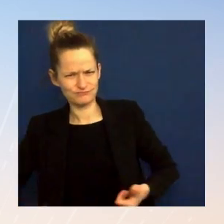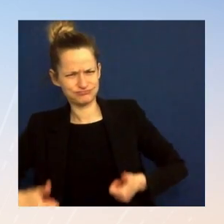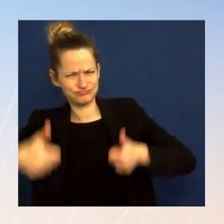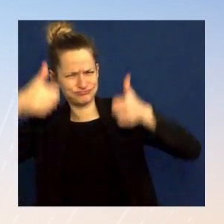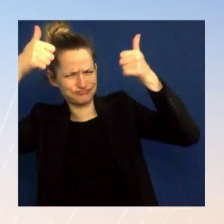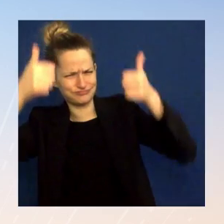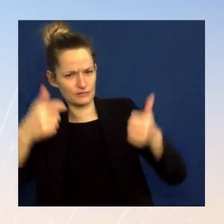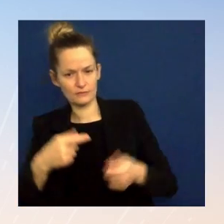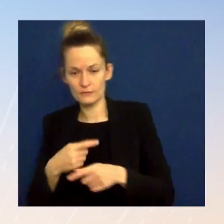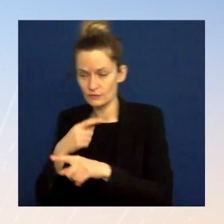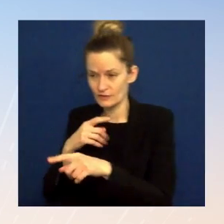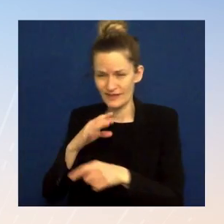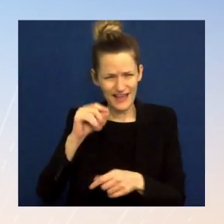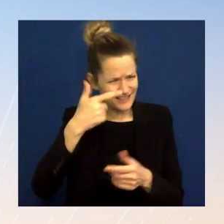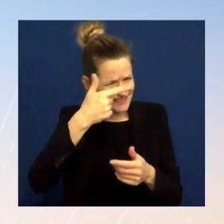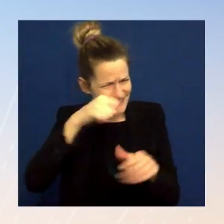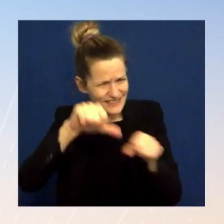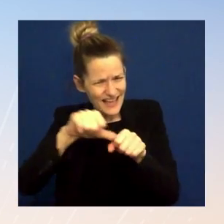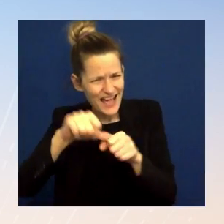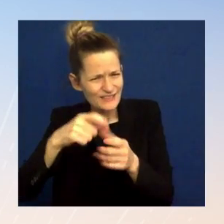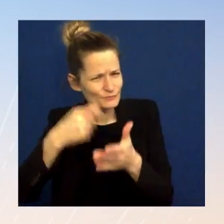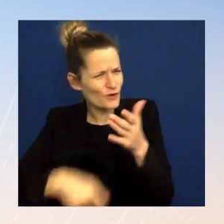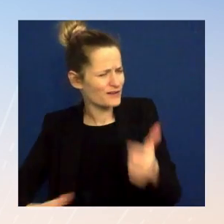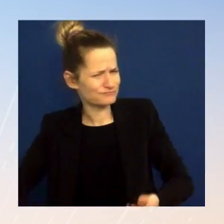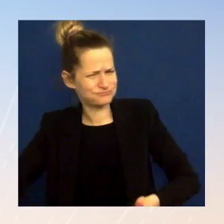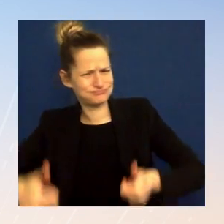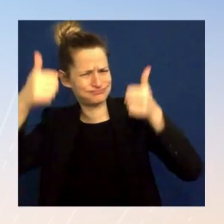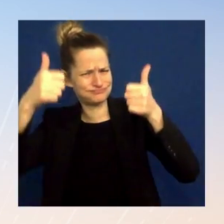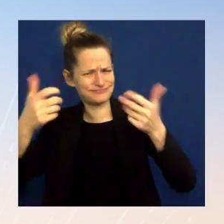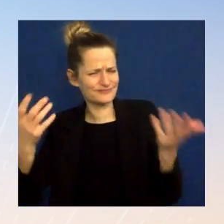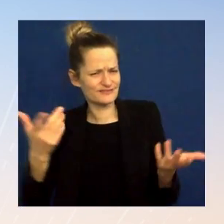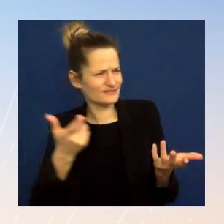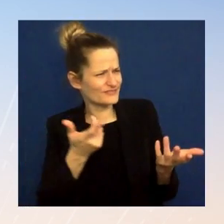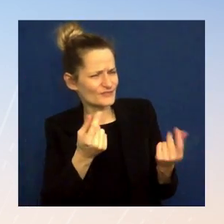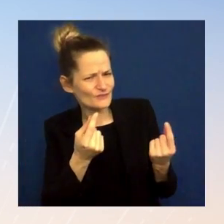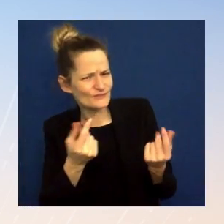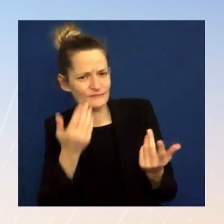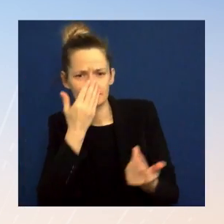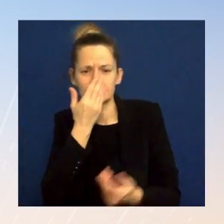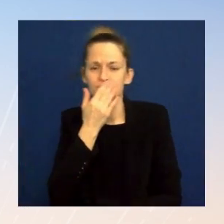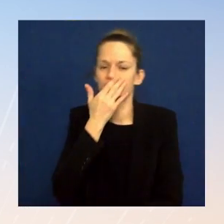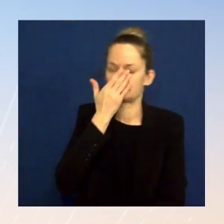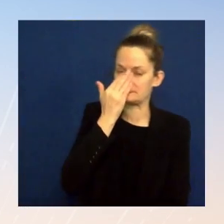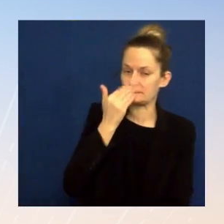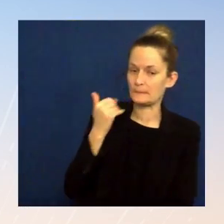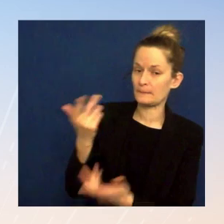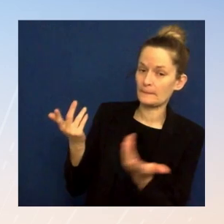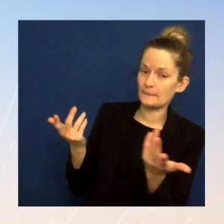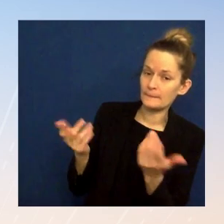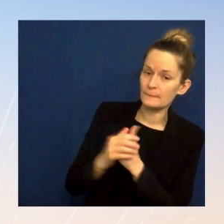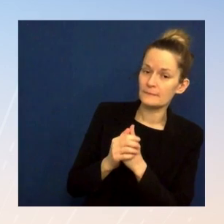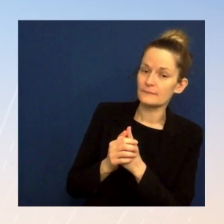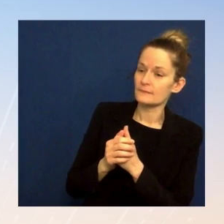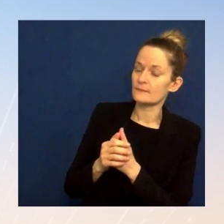Would there be a pri- -- would there be a price that gas would have to get that the President would say, "Okay, now is the time to tap the Strategic Petroleum Reserve"?